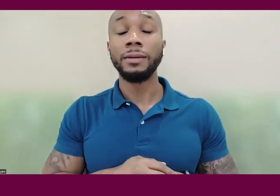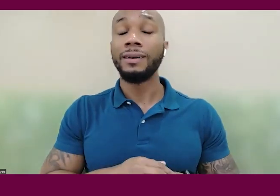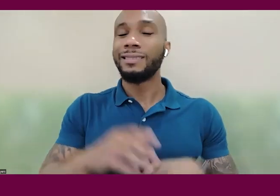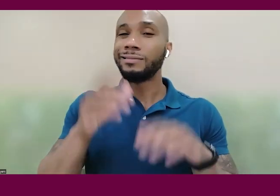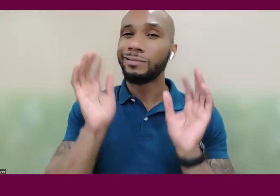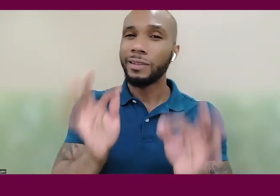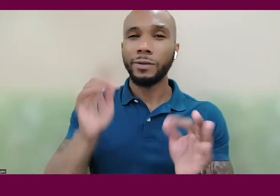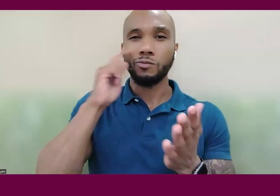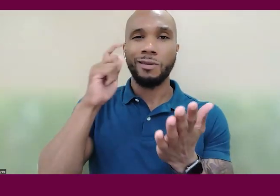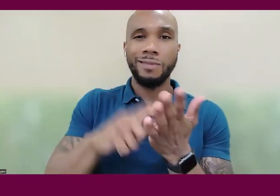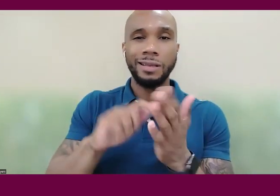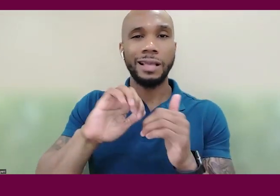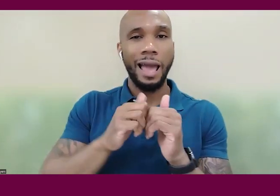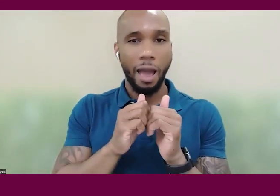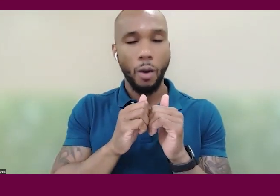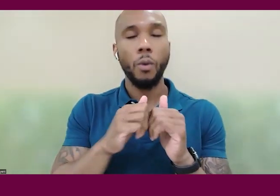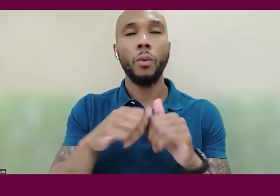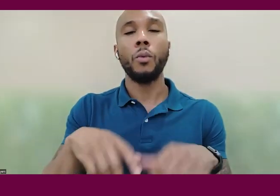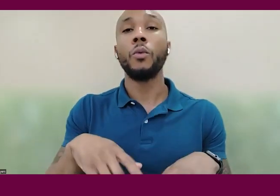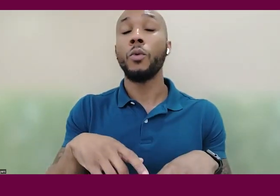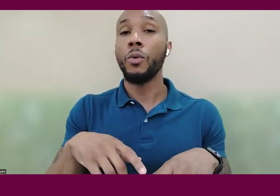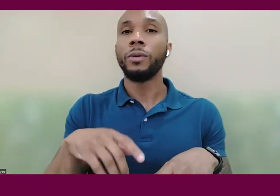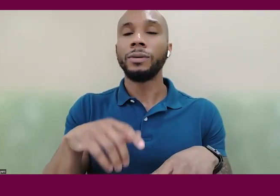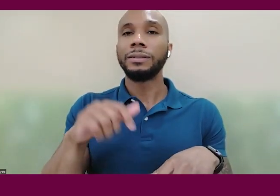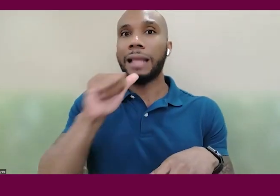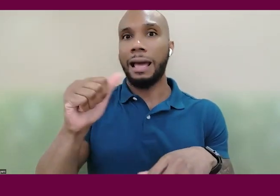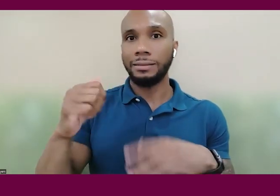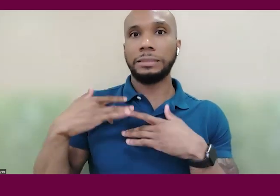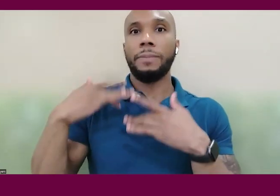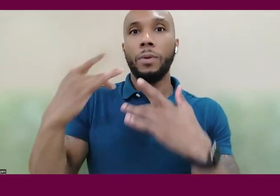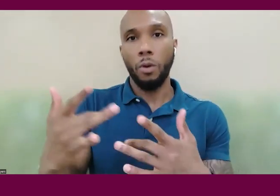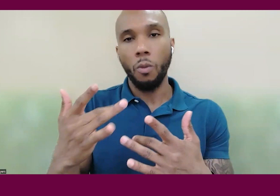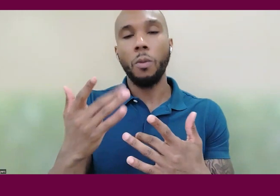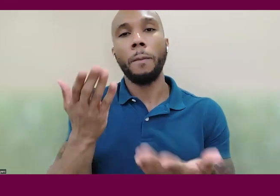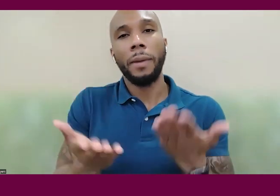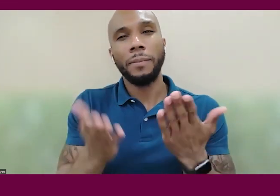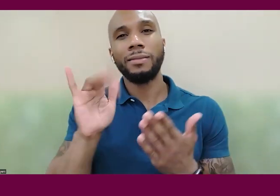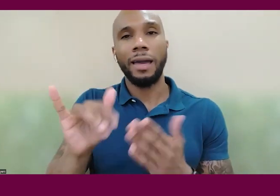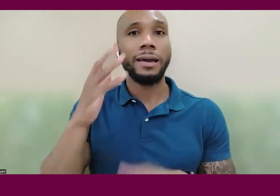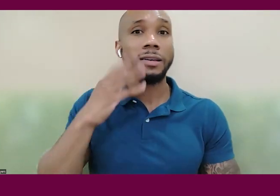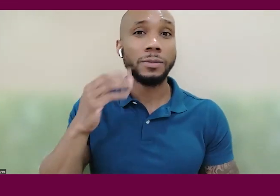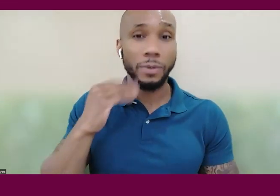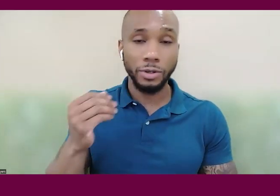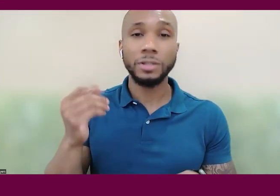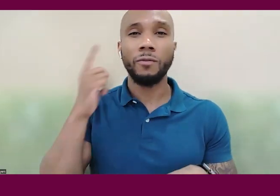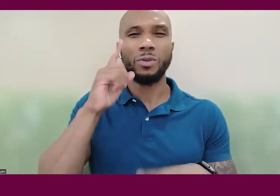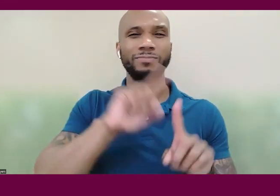I definitely recognize how not typically maybe that was for a lot of people, but it just